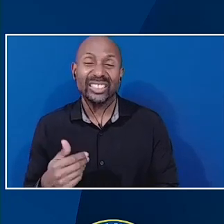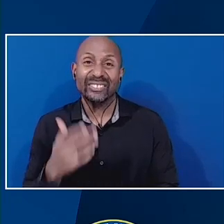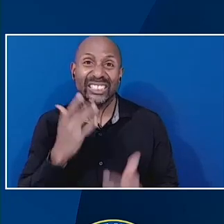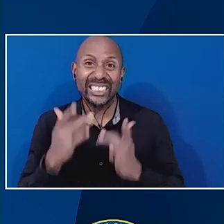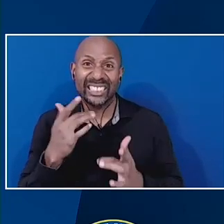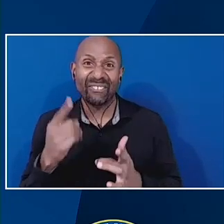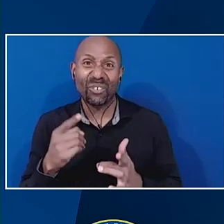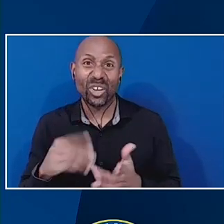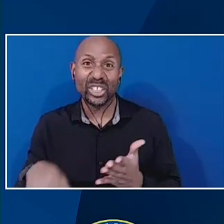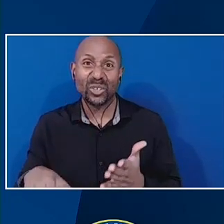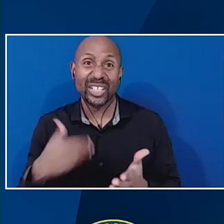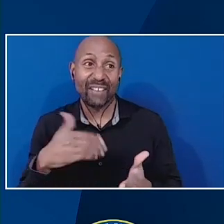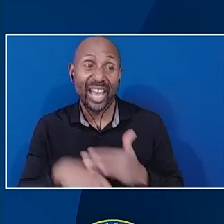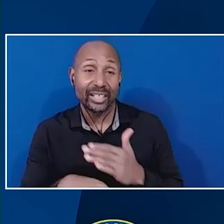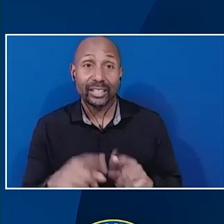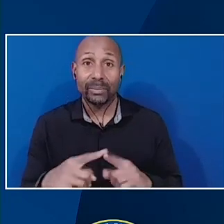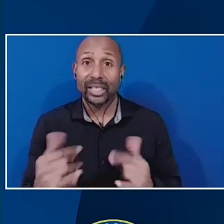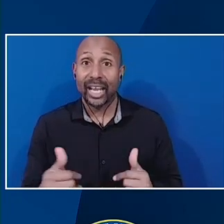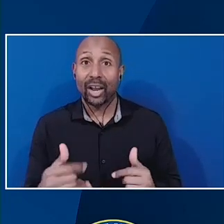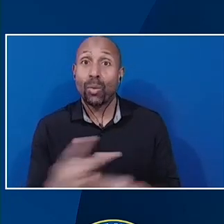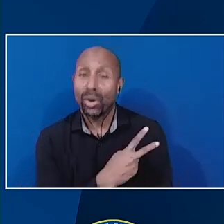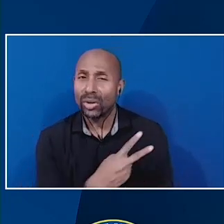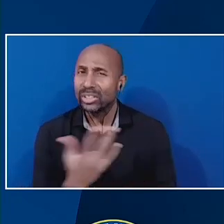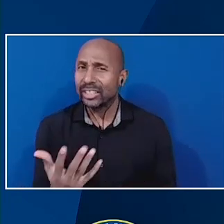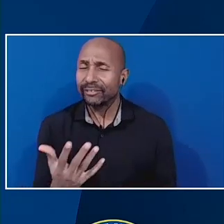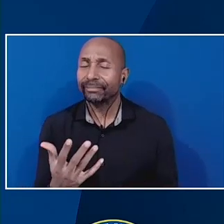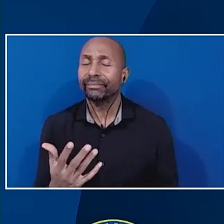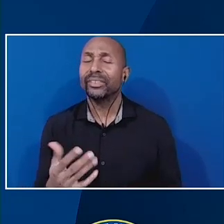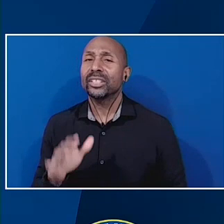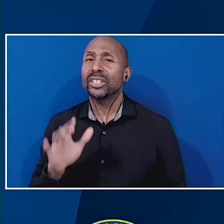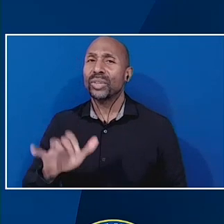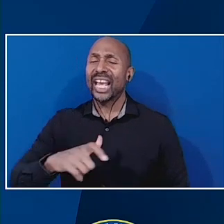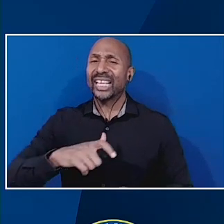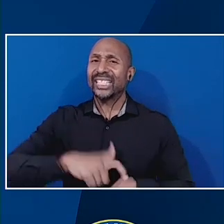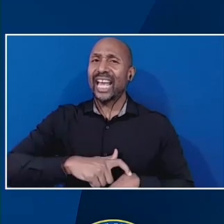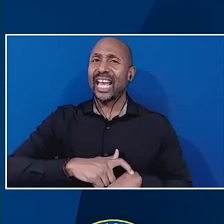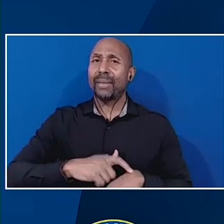So I think the question of time frame is important. But what happened with the time